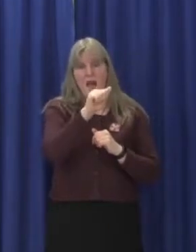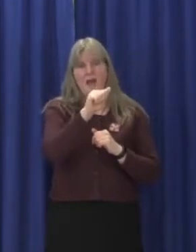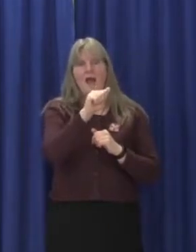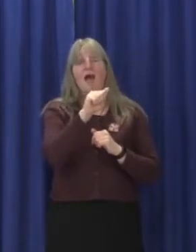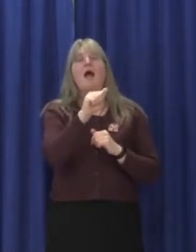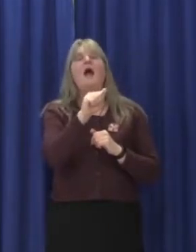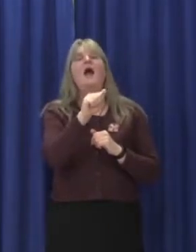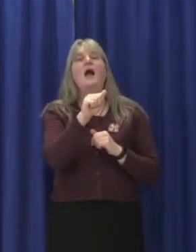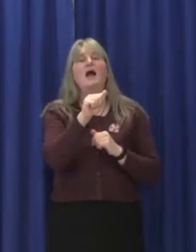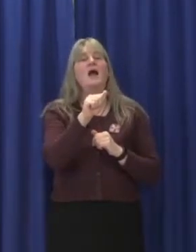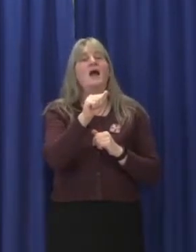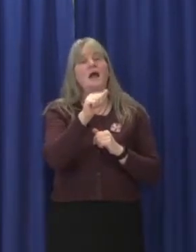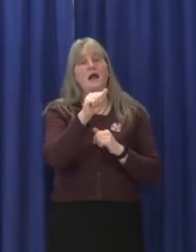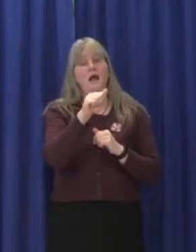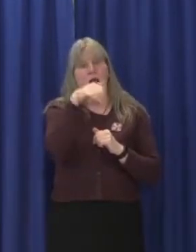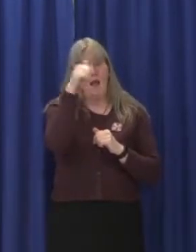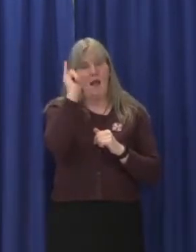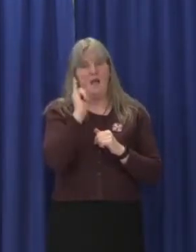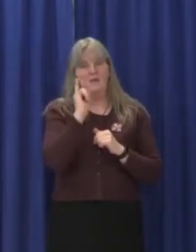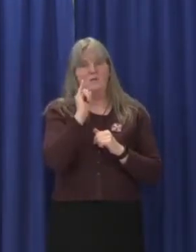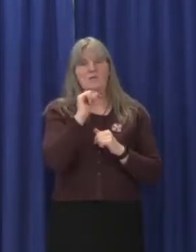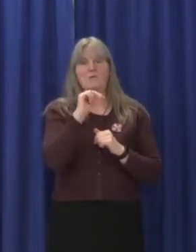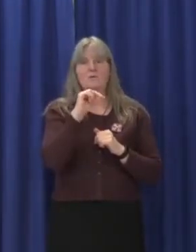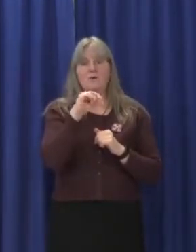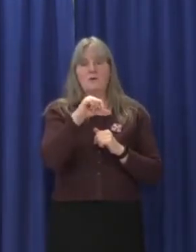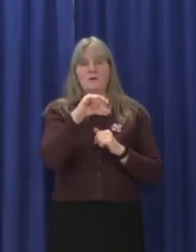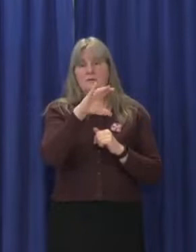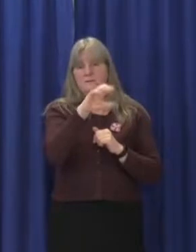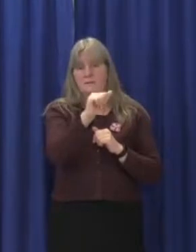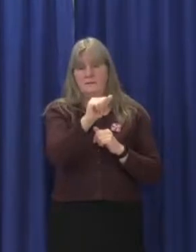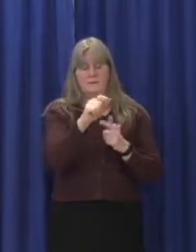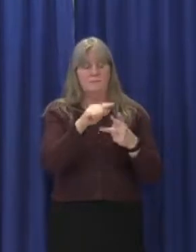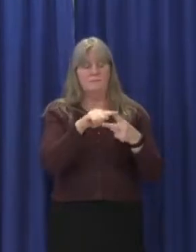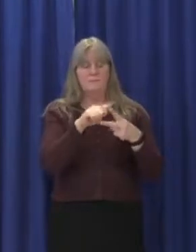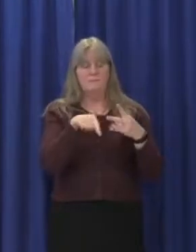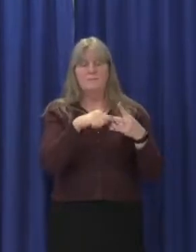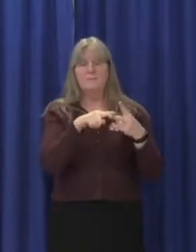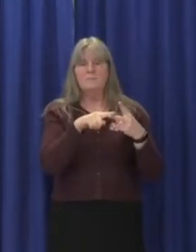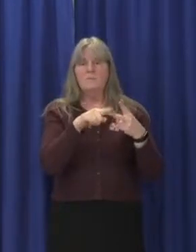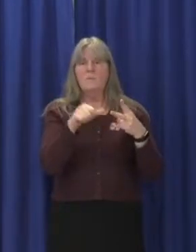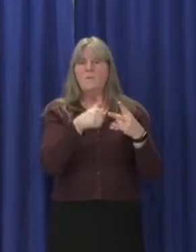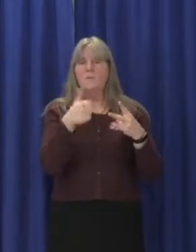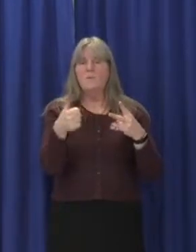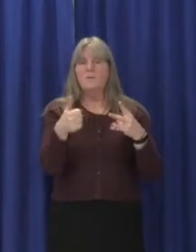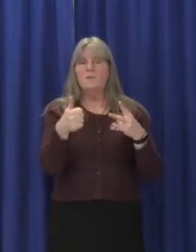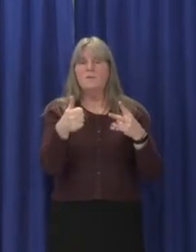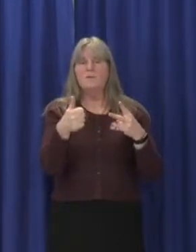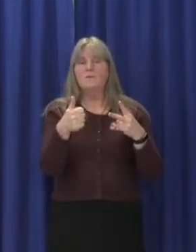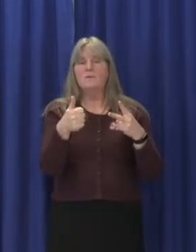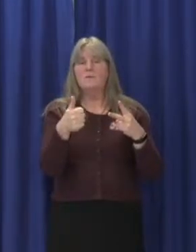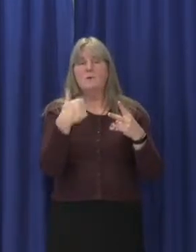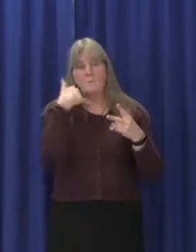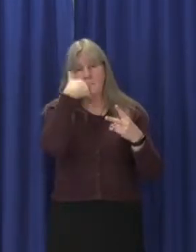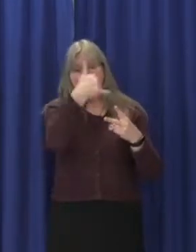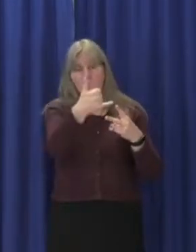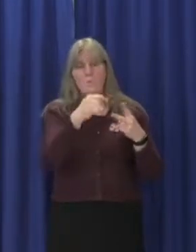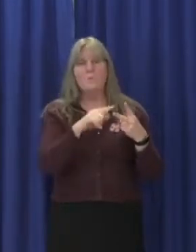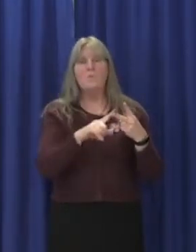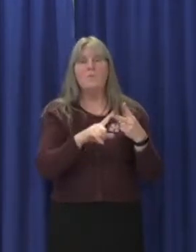obviously, ecdev@yukon.ca. Or also by phoning, area code